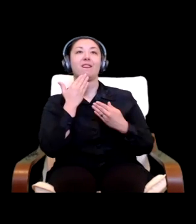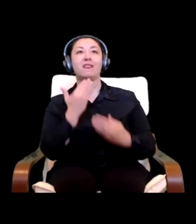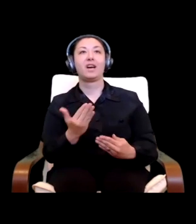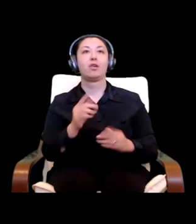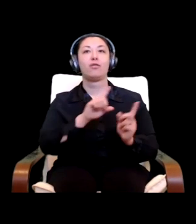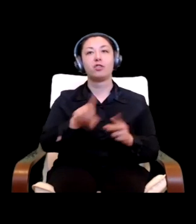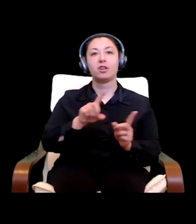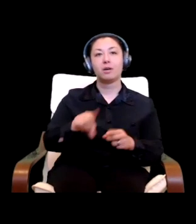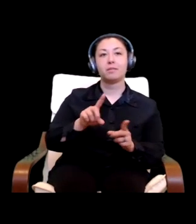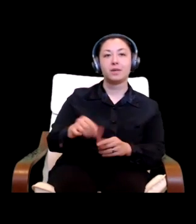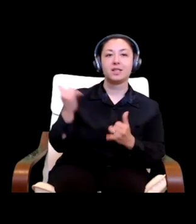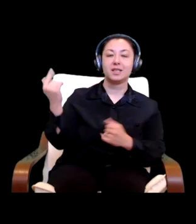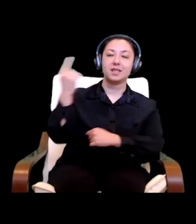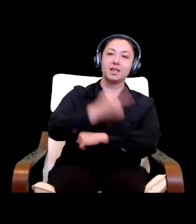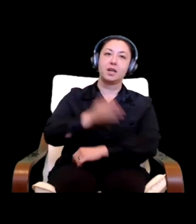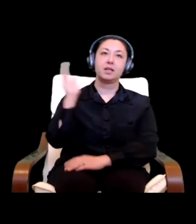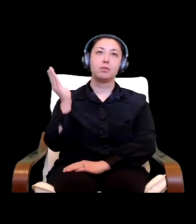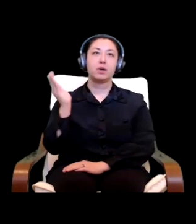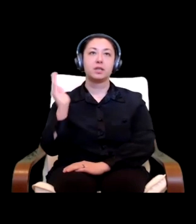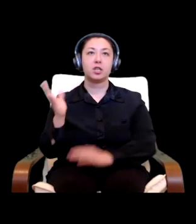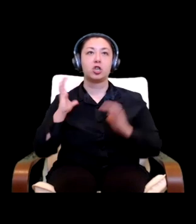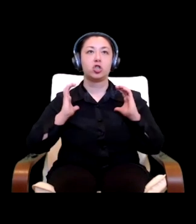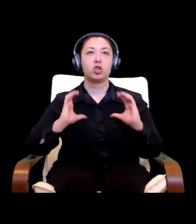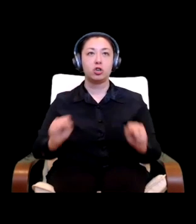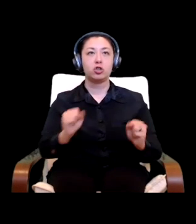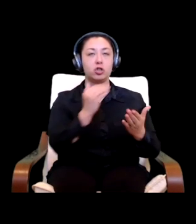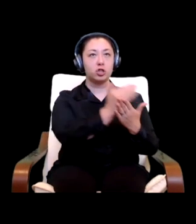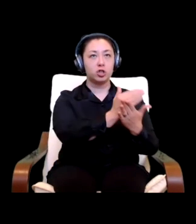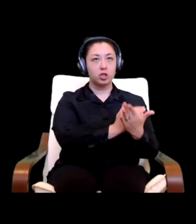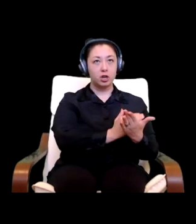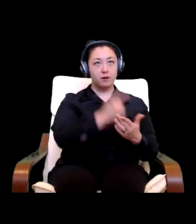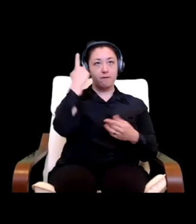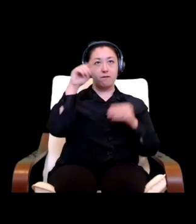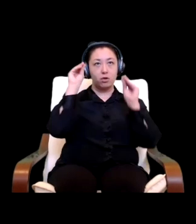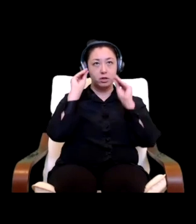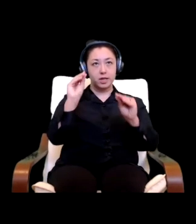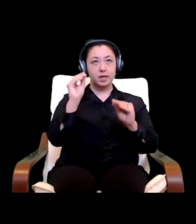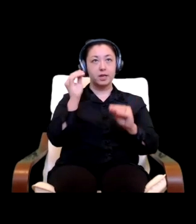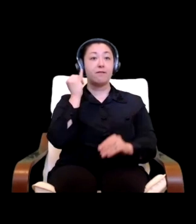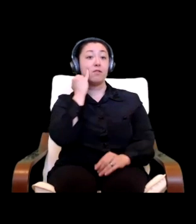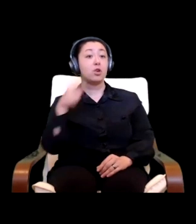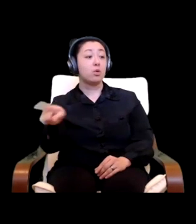checklist. If you have additional questions or need support with this checklist or any